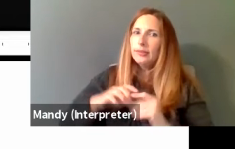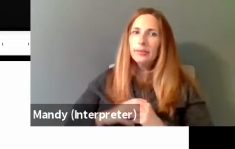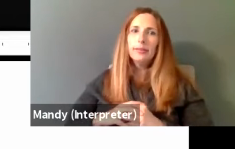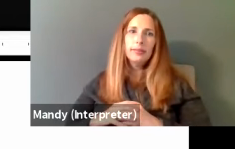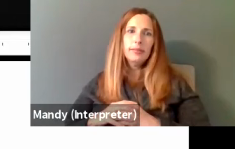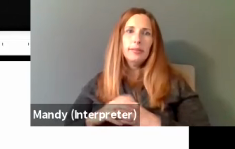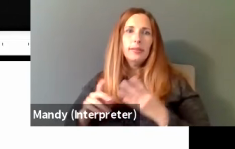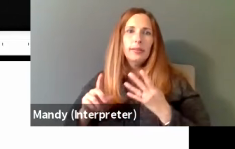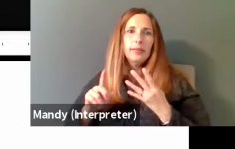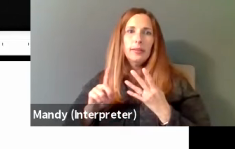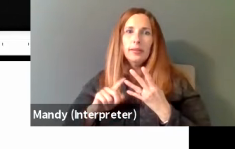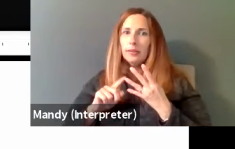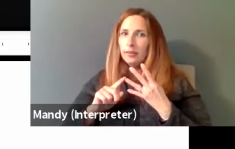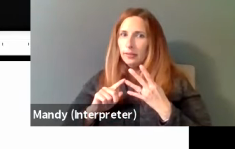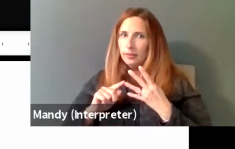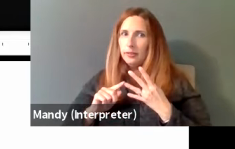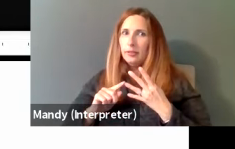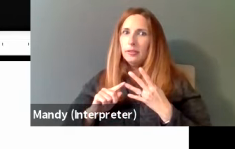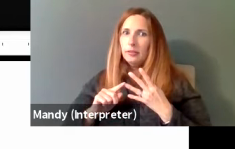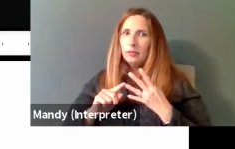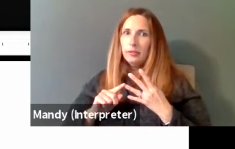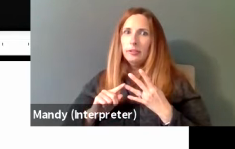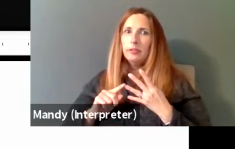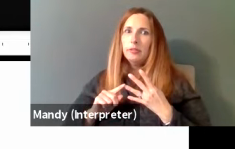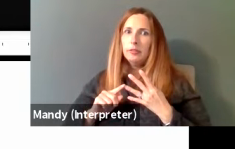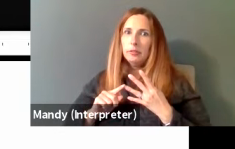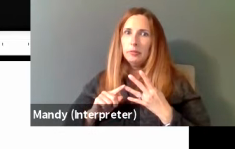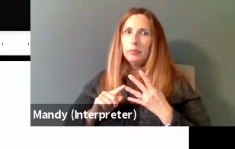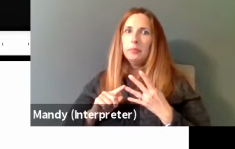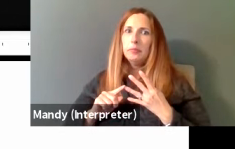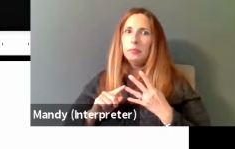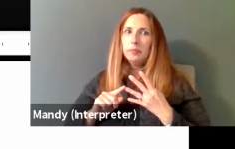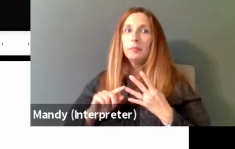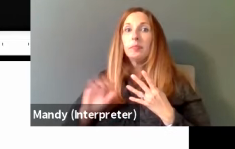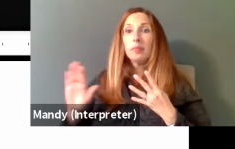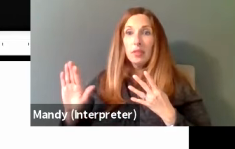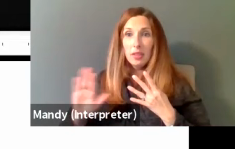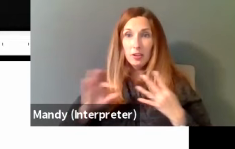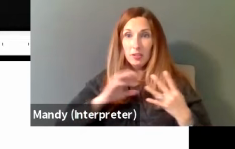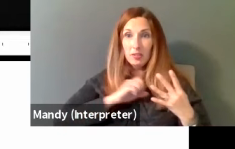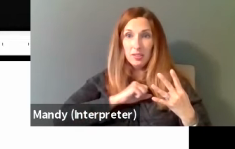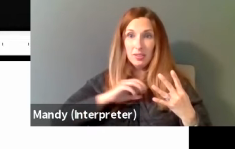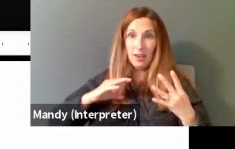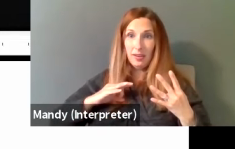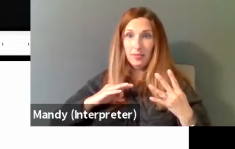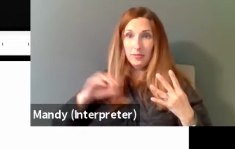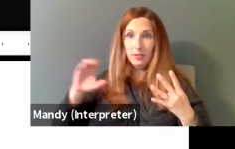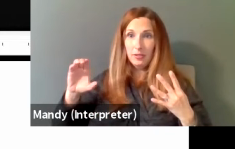Number three, they included their staff census. So we'll talk a little bit more about that,